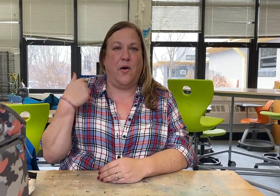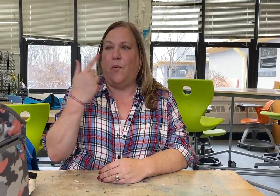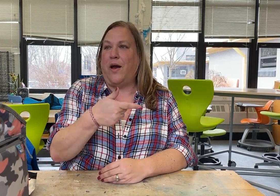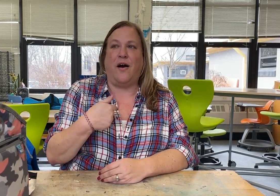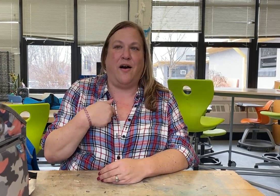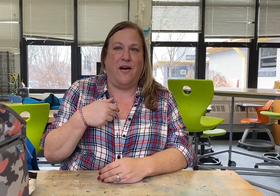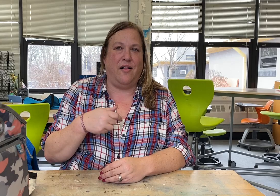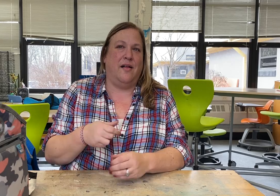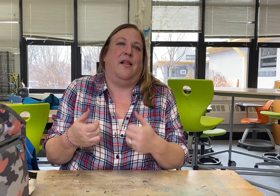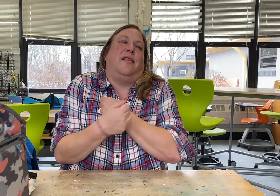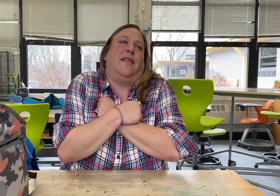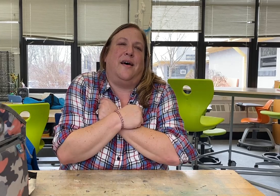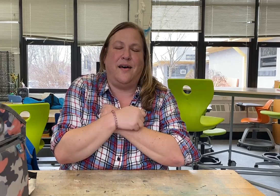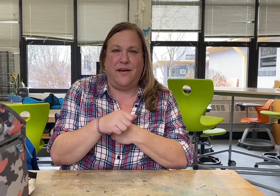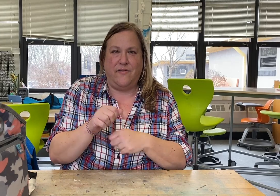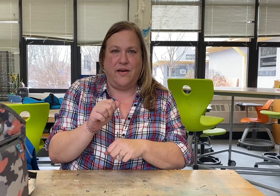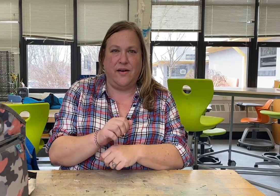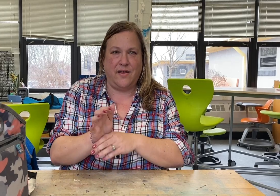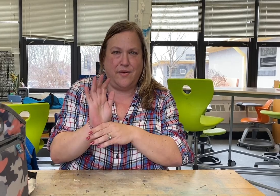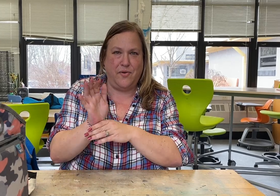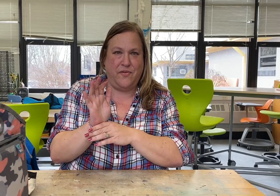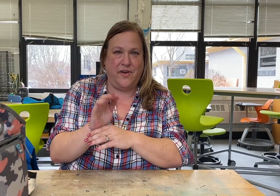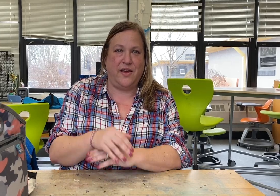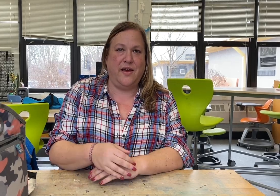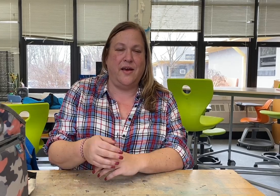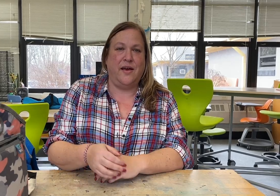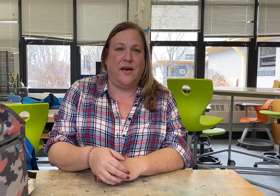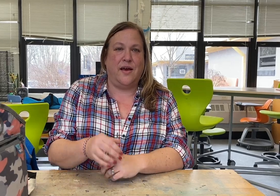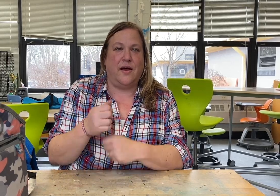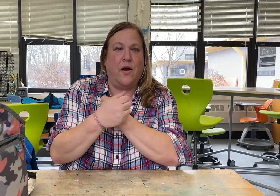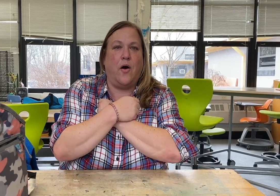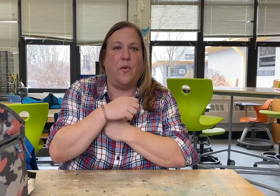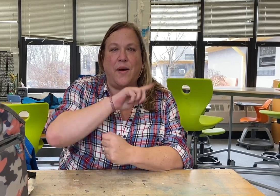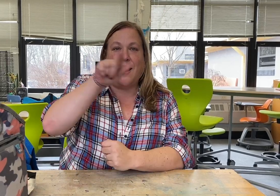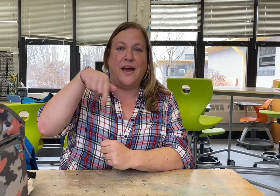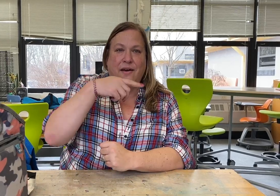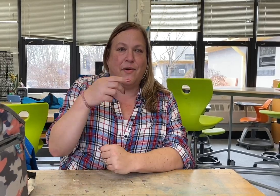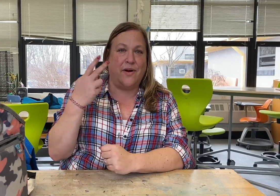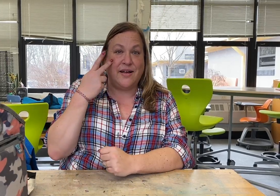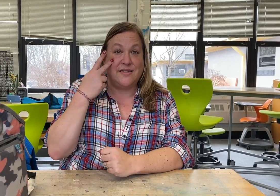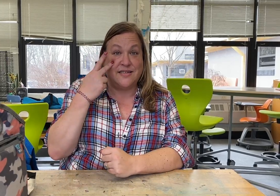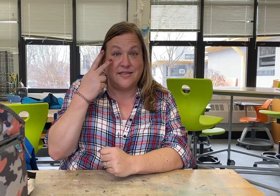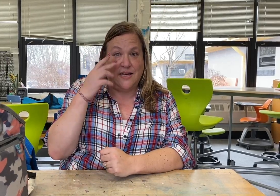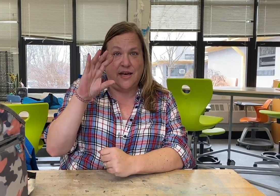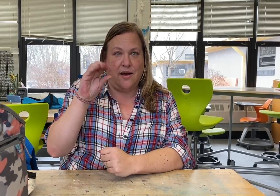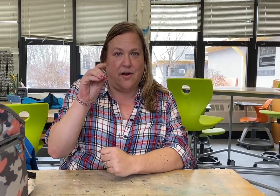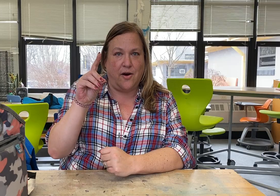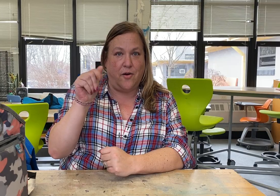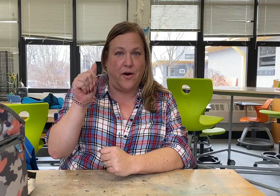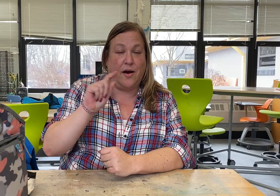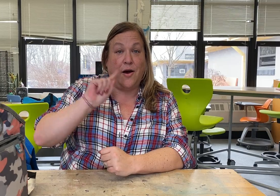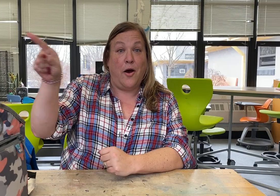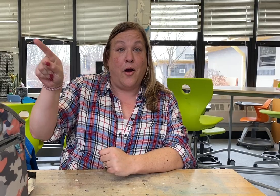We all love the movie and hope everyone gets to see CODA.